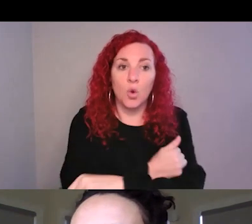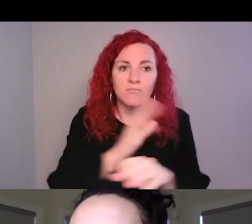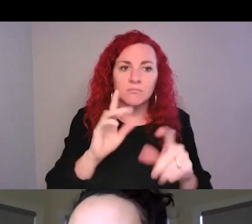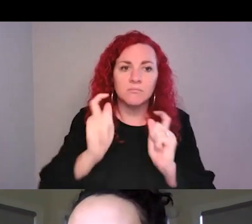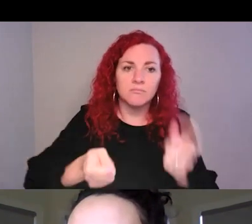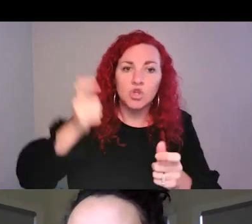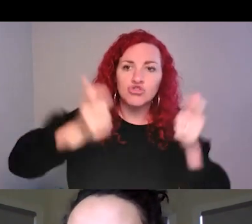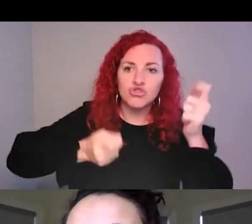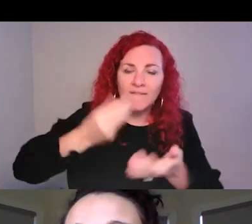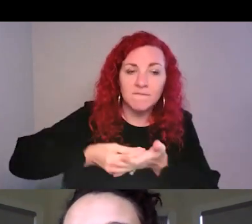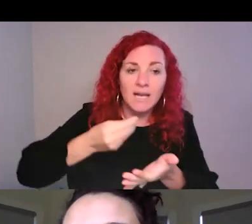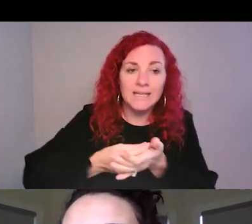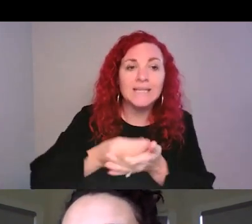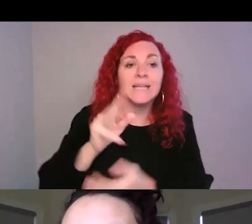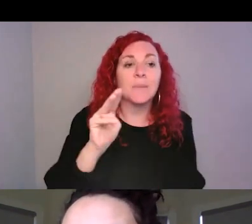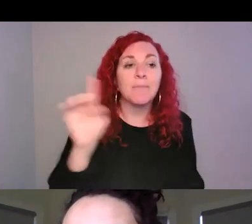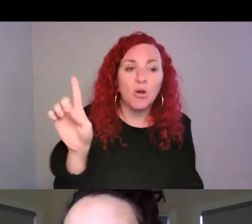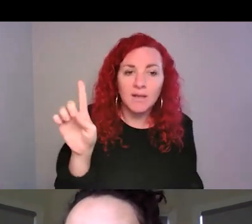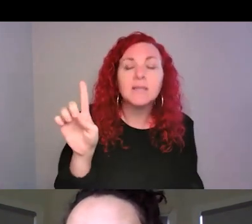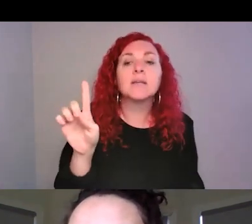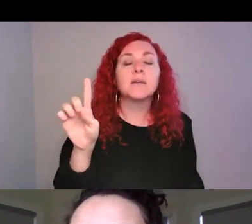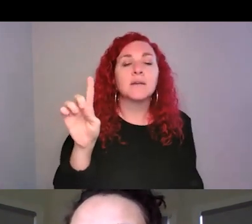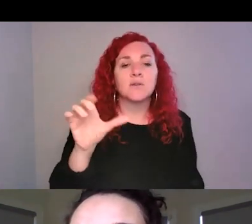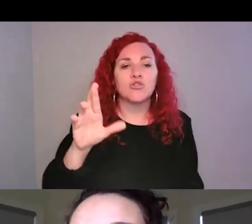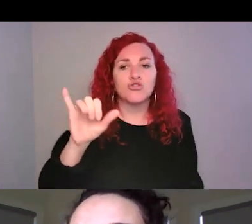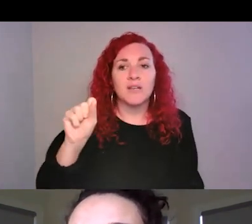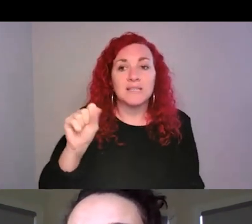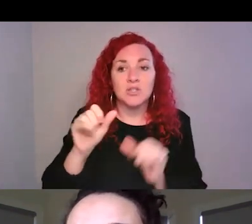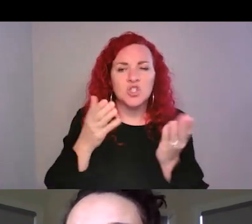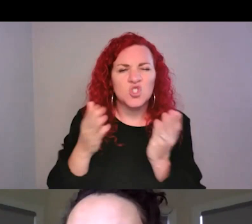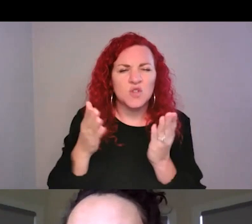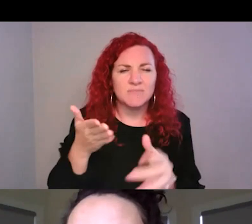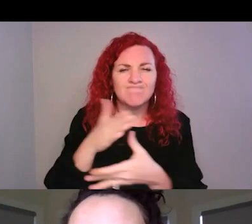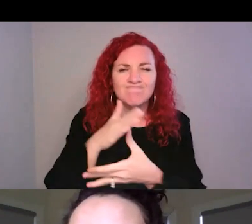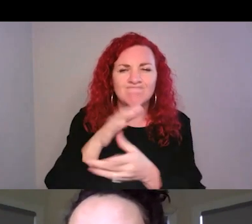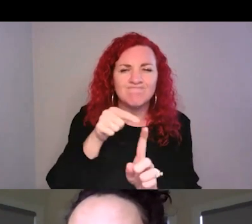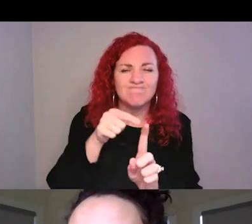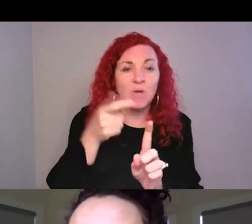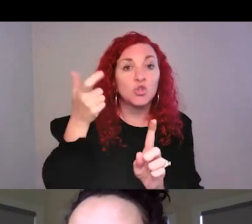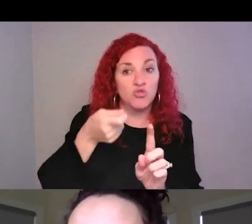IN MARYLAND OUR CRISIS SERVICES HAVE PRIMARILY HAVE BEEN GRANT FUNDED FOR DECADES.